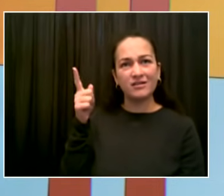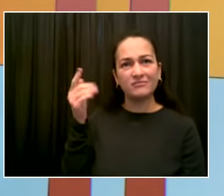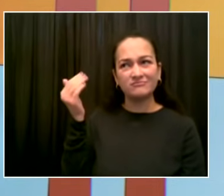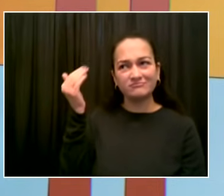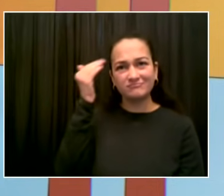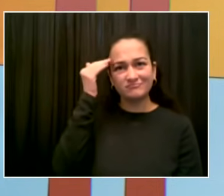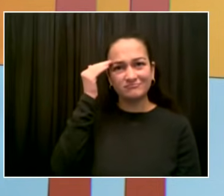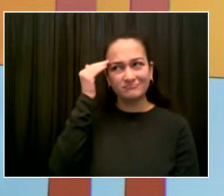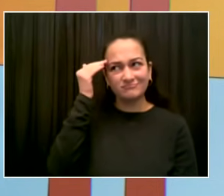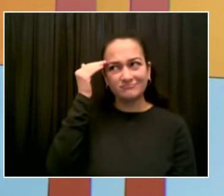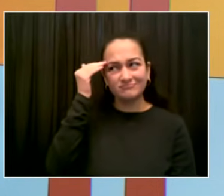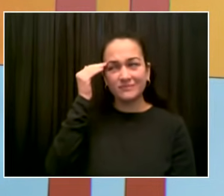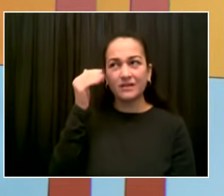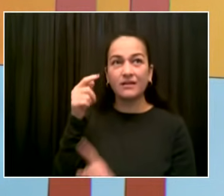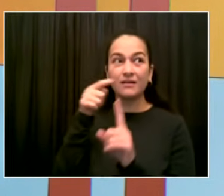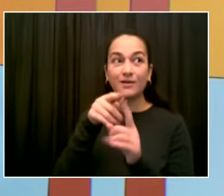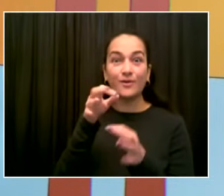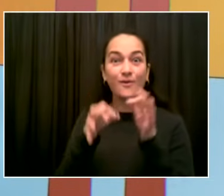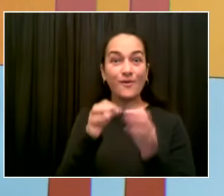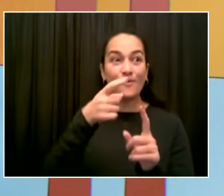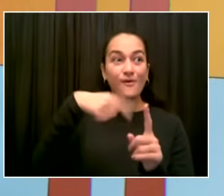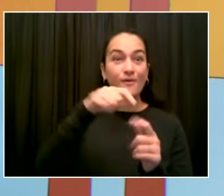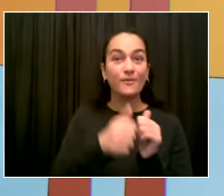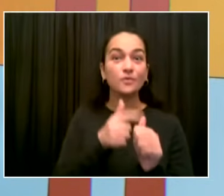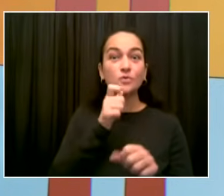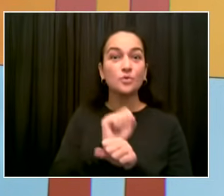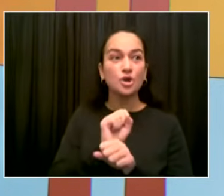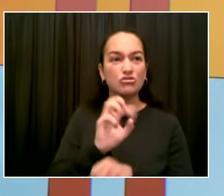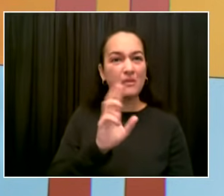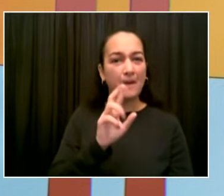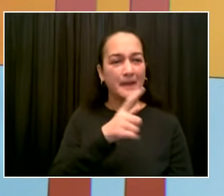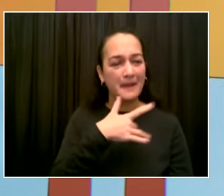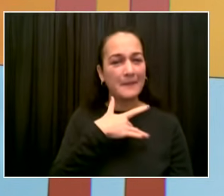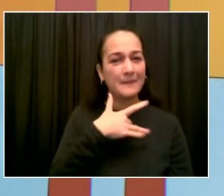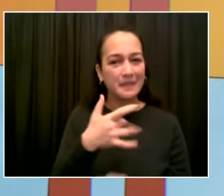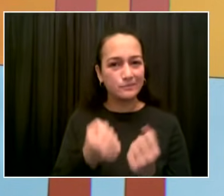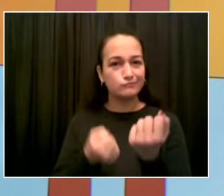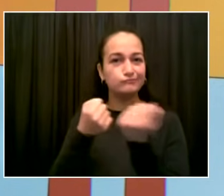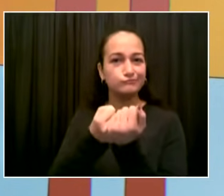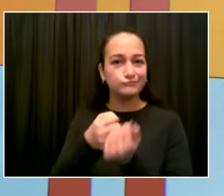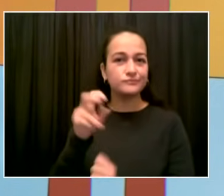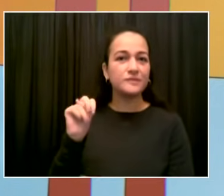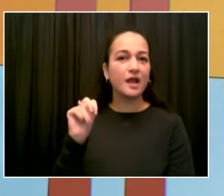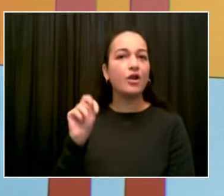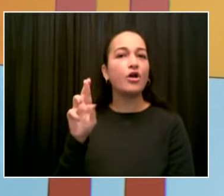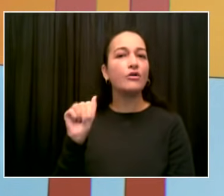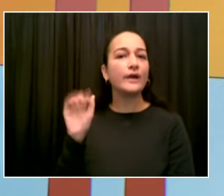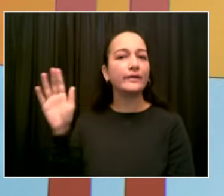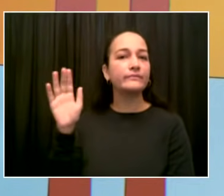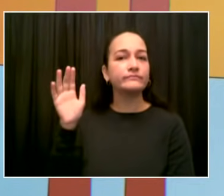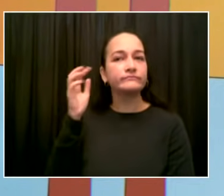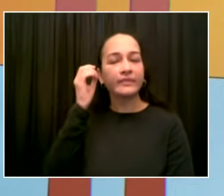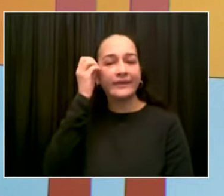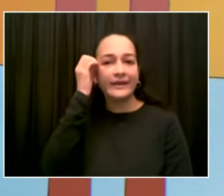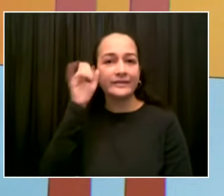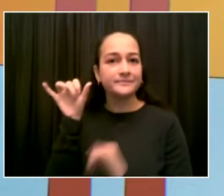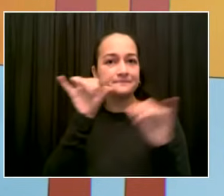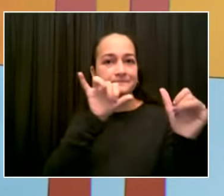THIS CASE NOW BECAUSE OF THE COMPOSITION OF THE COURT. I'M VERY CONCERNED BY SOME OF THE TACISON WE HAVE SEEN WITH